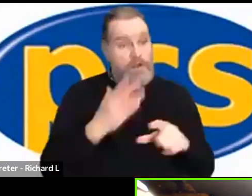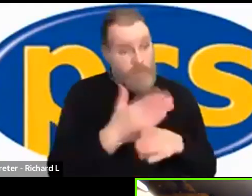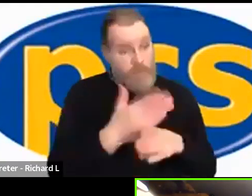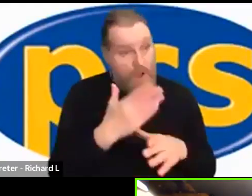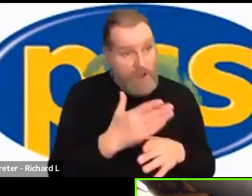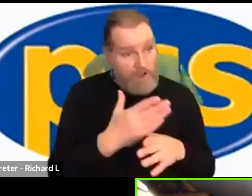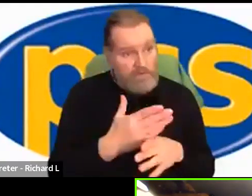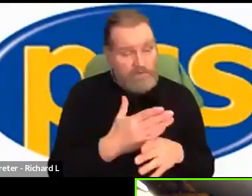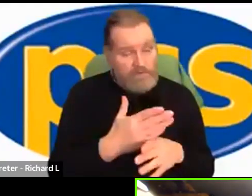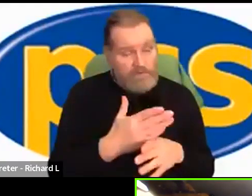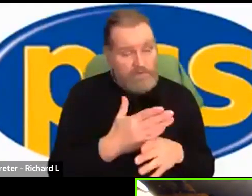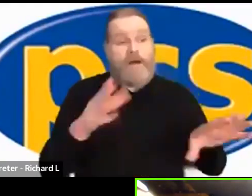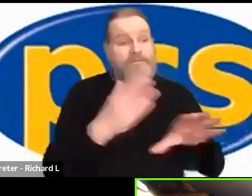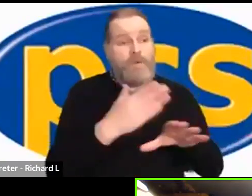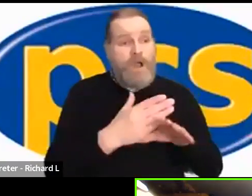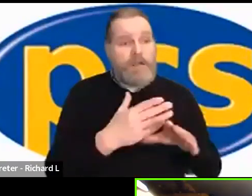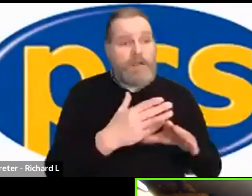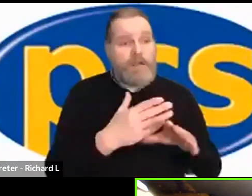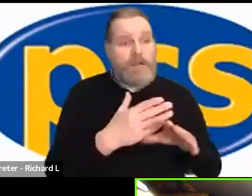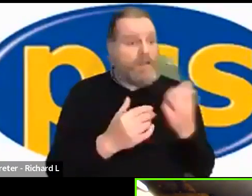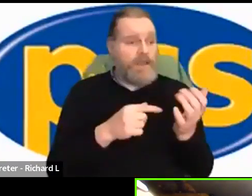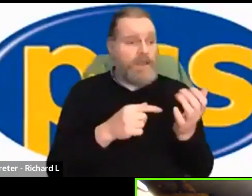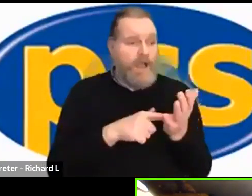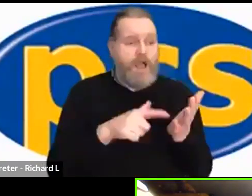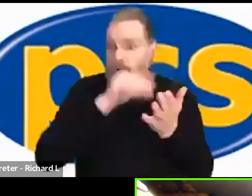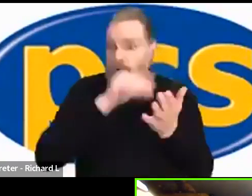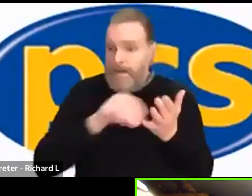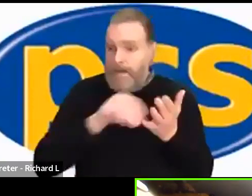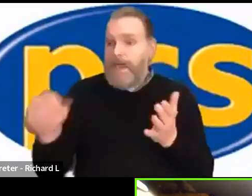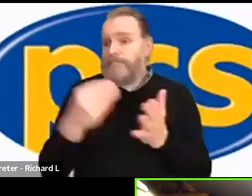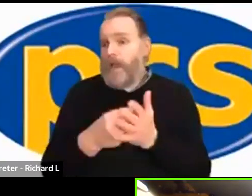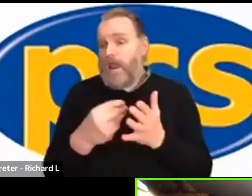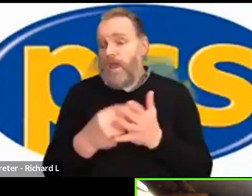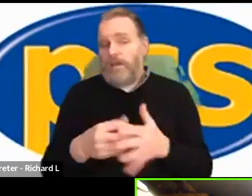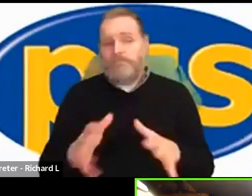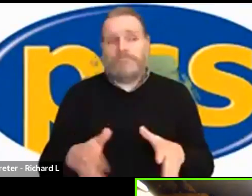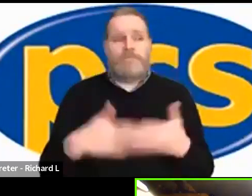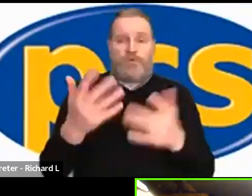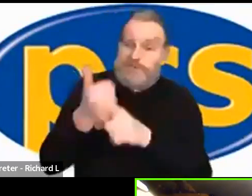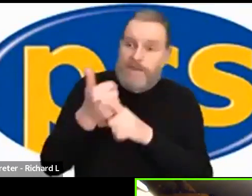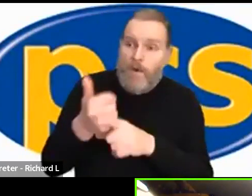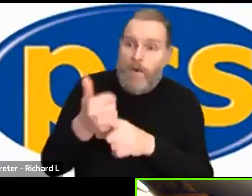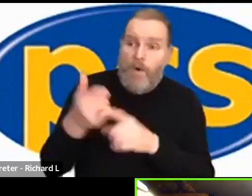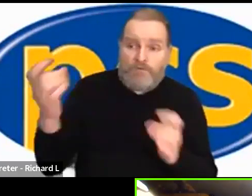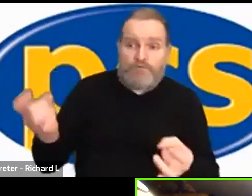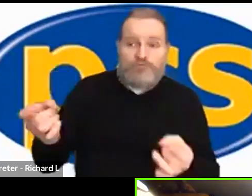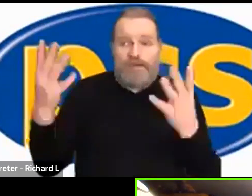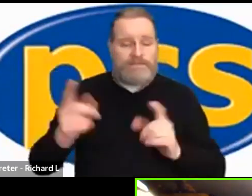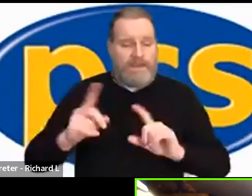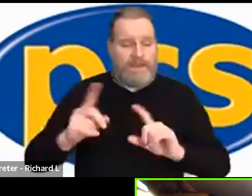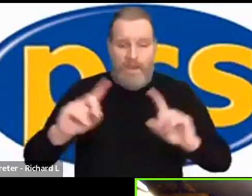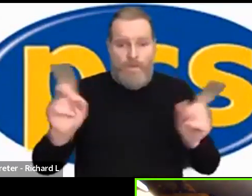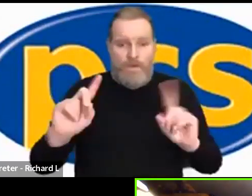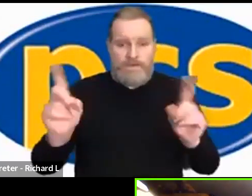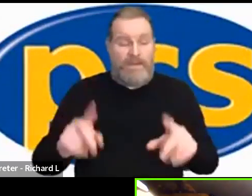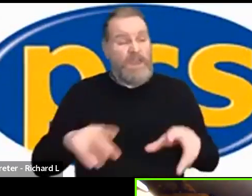Donate into a hardship Donate into a hardship fund. If you wish to send in solidarity message ssages if it's picket line new r where you where you live, attend one of